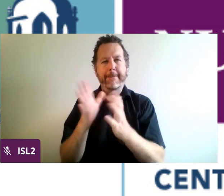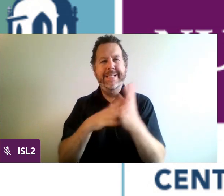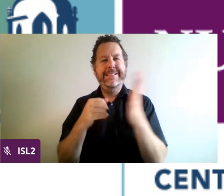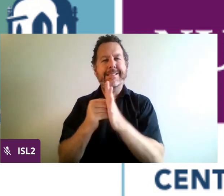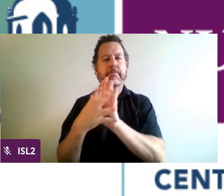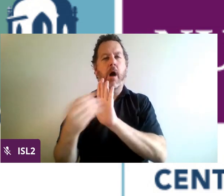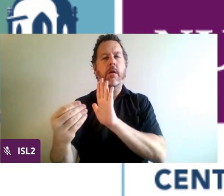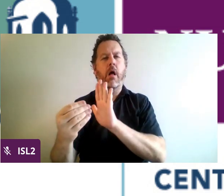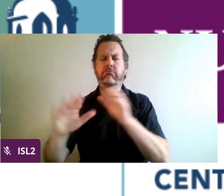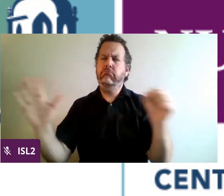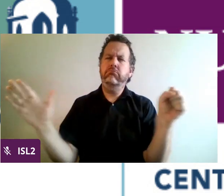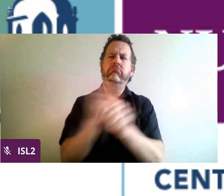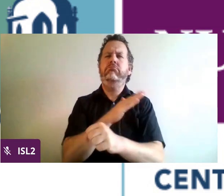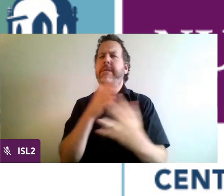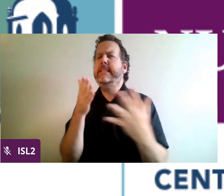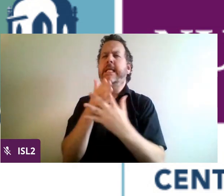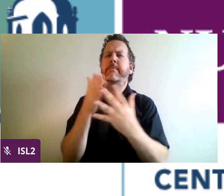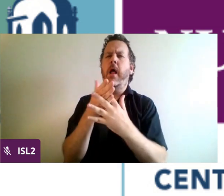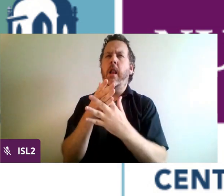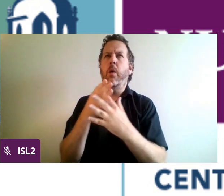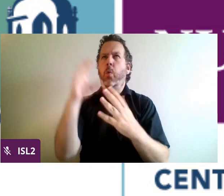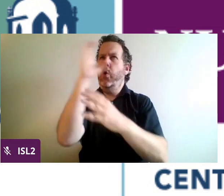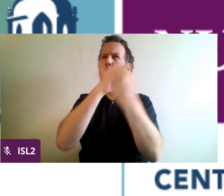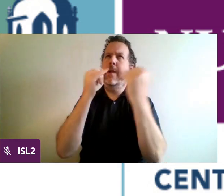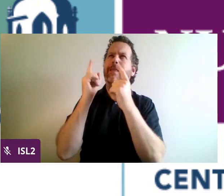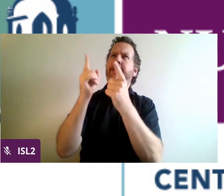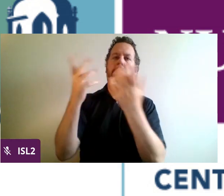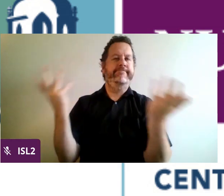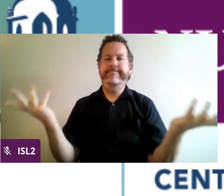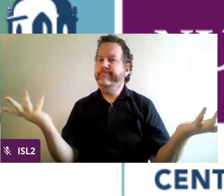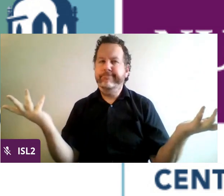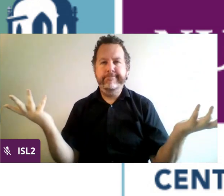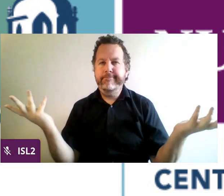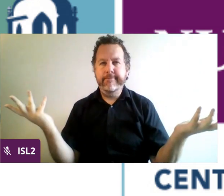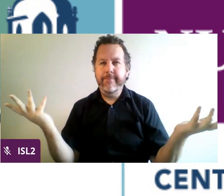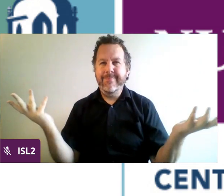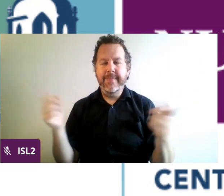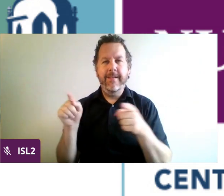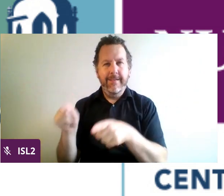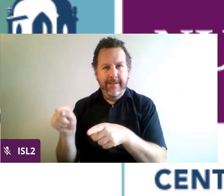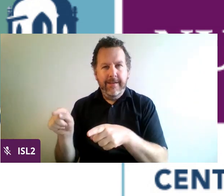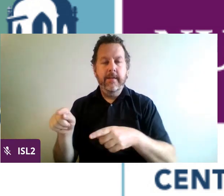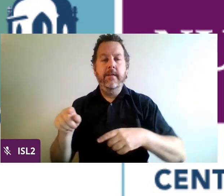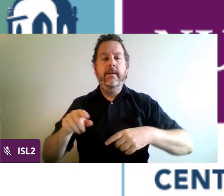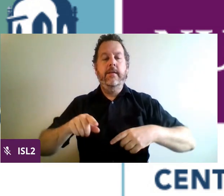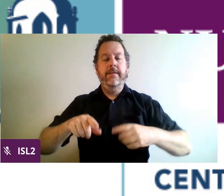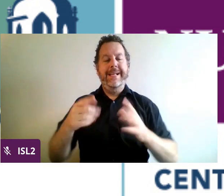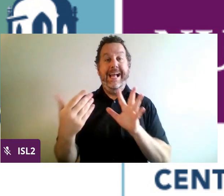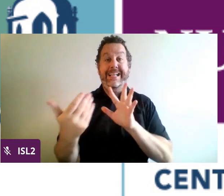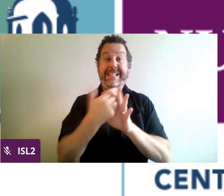added to our culture as a secondary consideration , primarily.